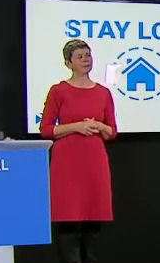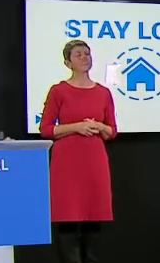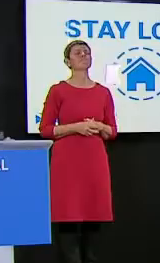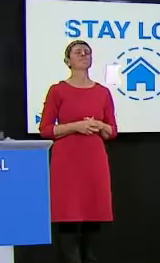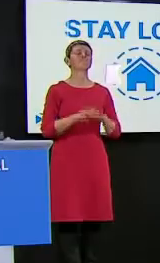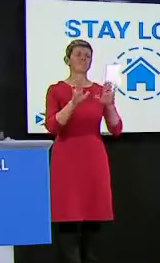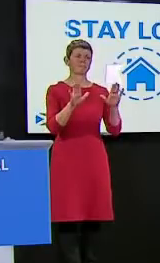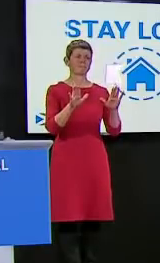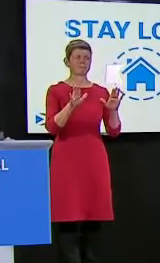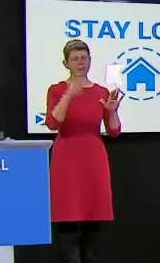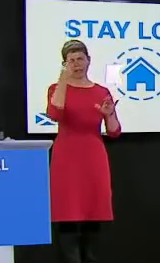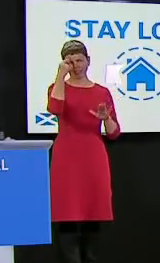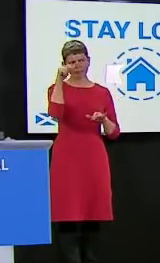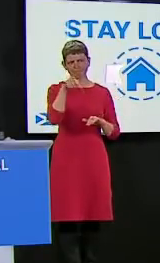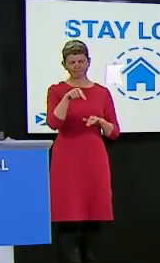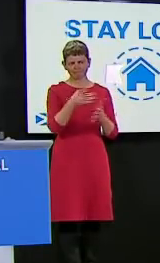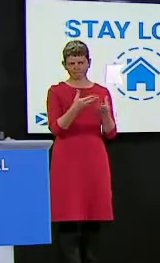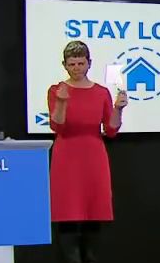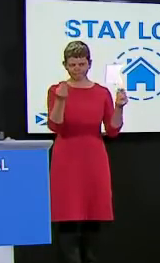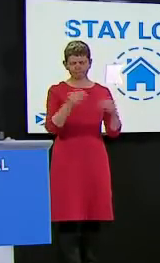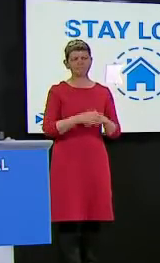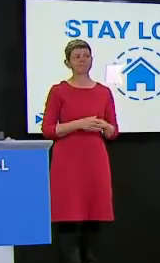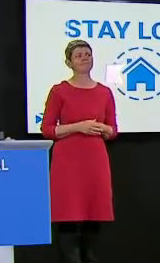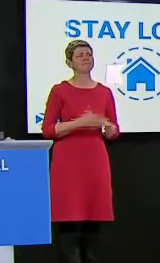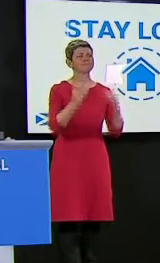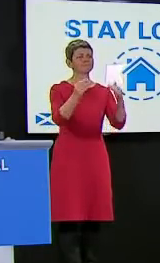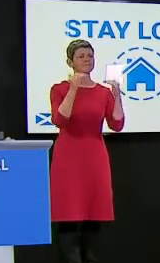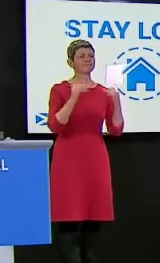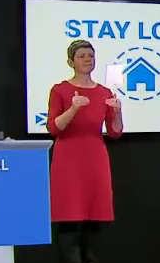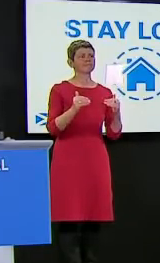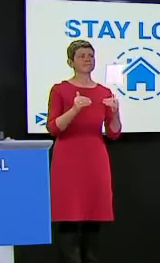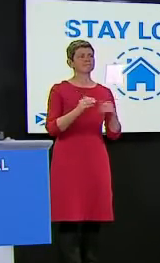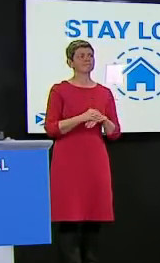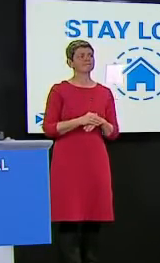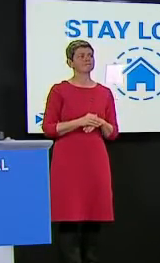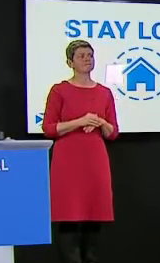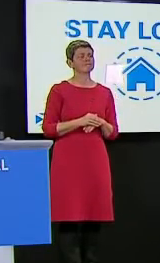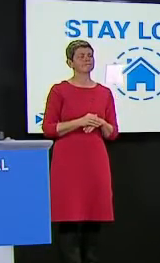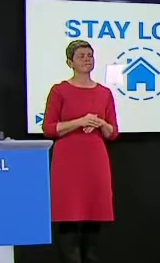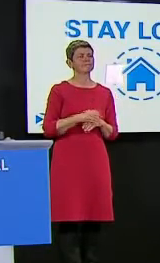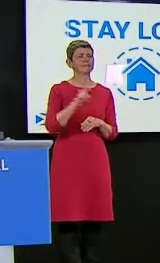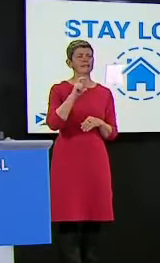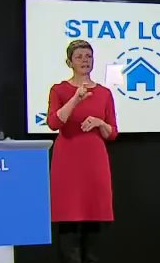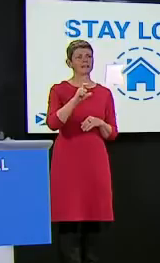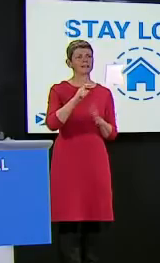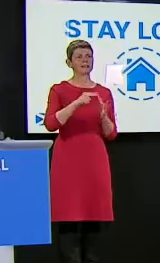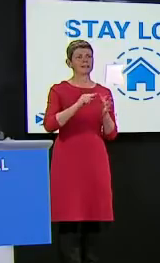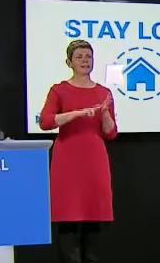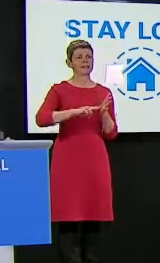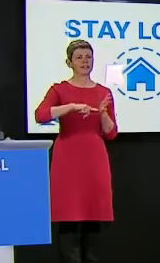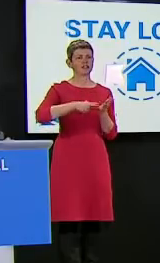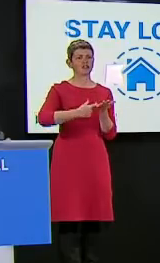i don't think we've got ally uh just now so I'll go to Nicole cassels from central thank you